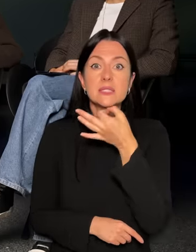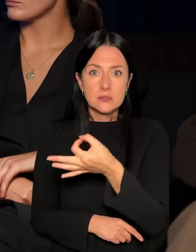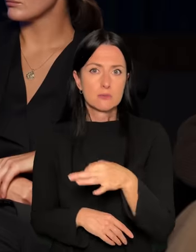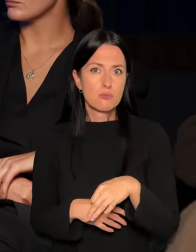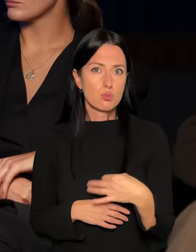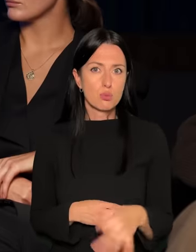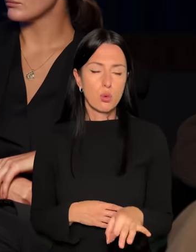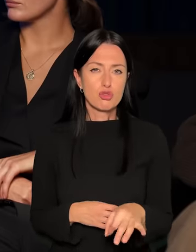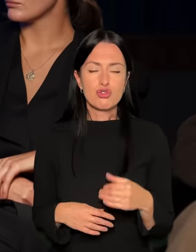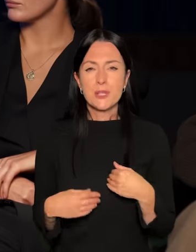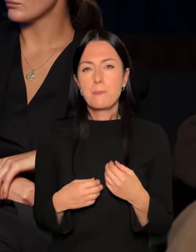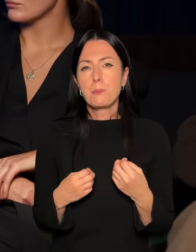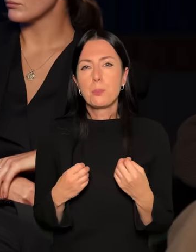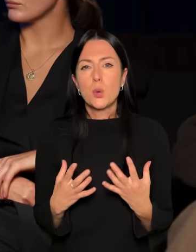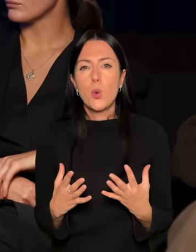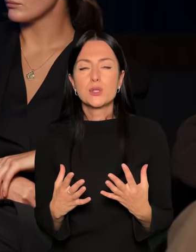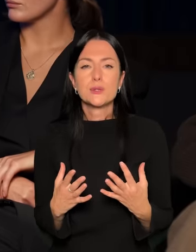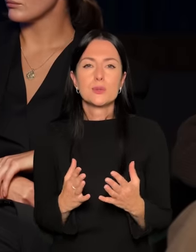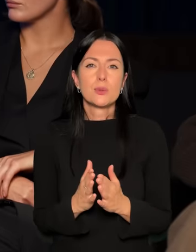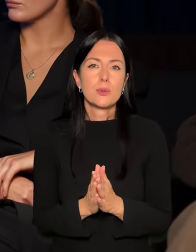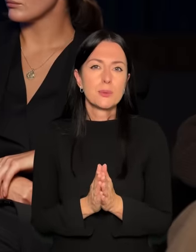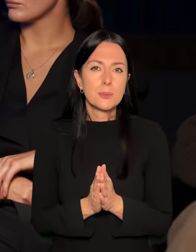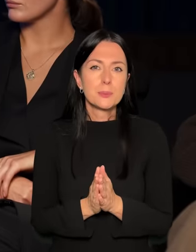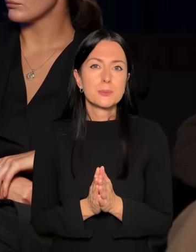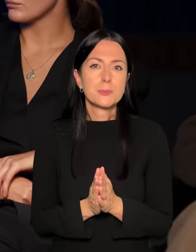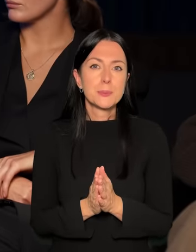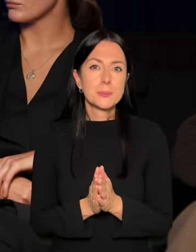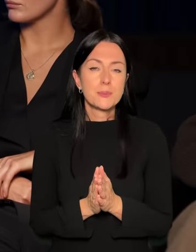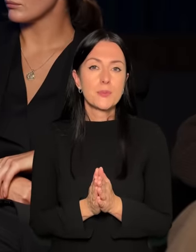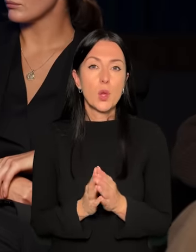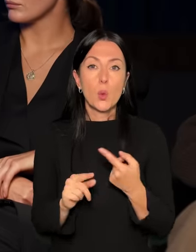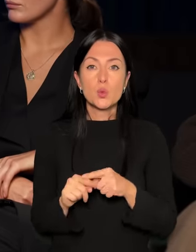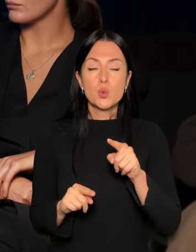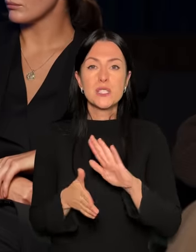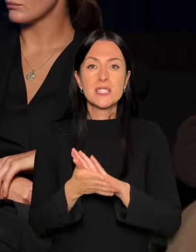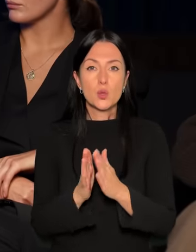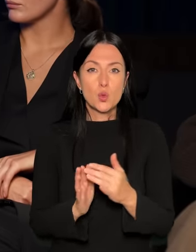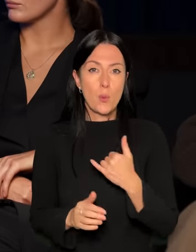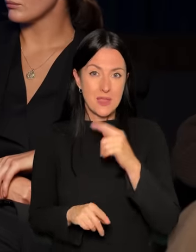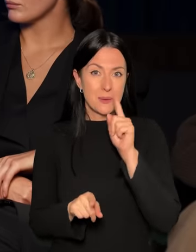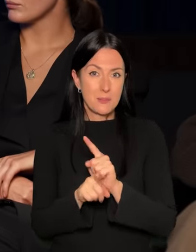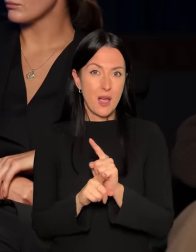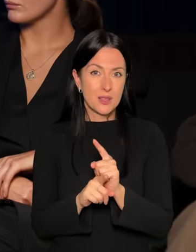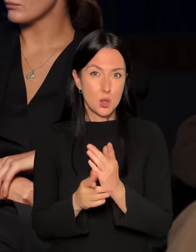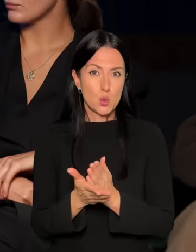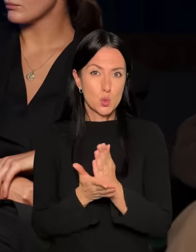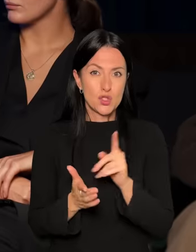I can imagine this situation, for instance, with my brother. He also serves in the military.